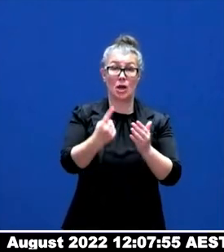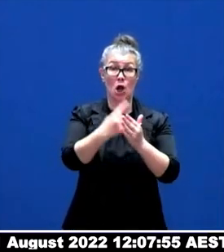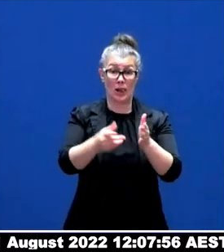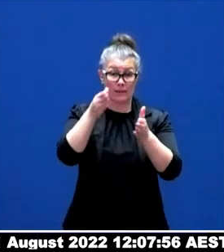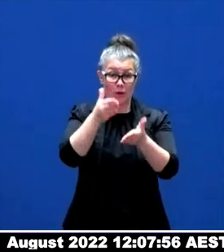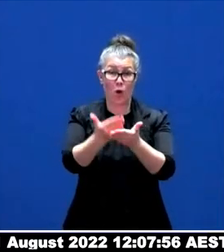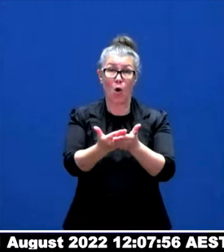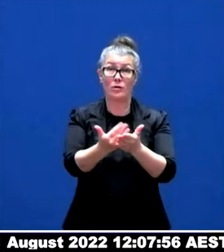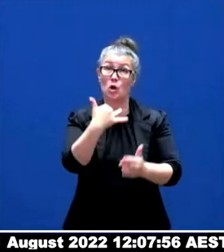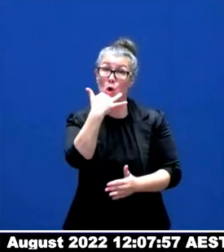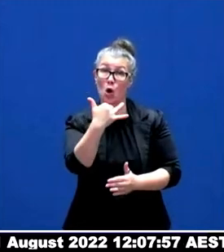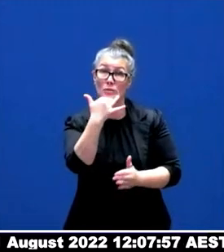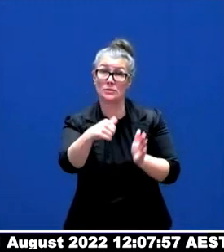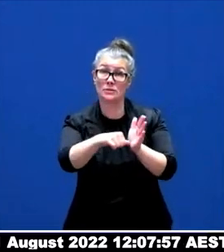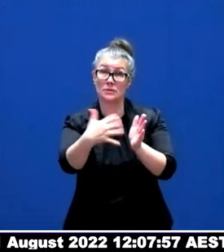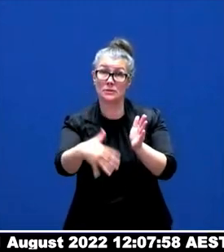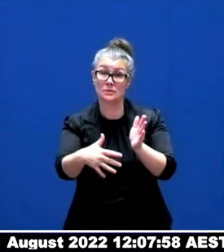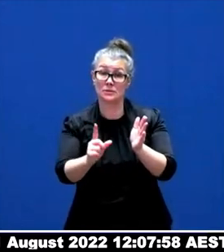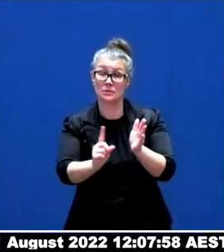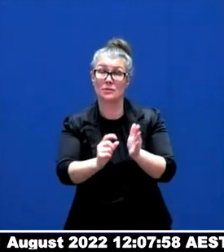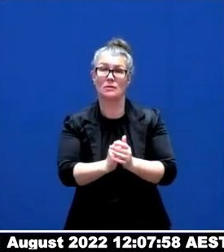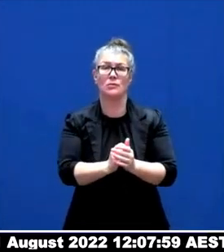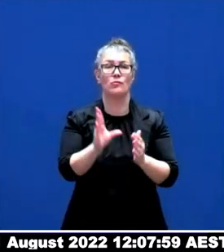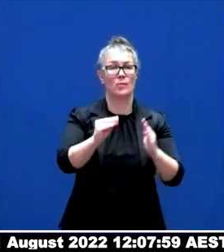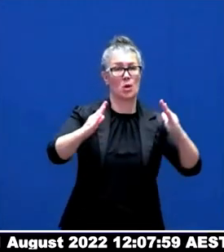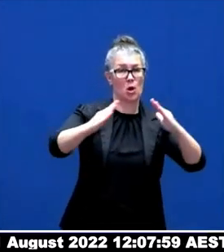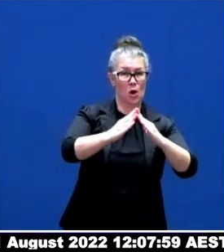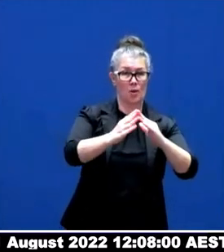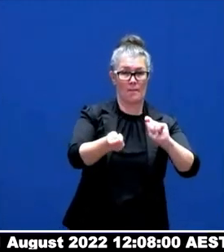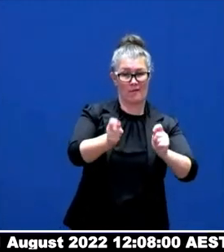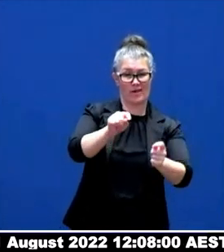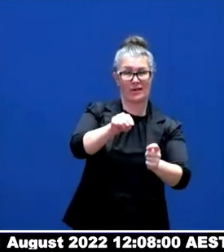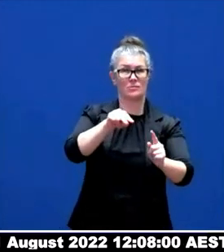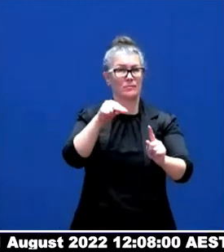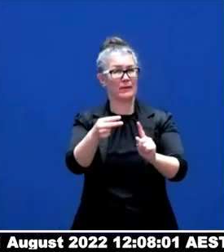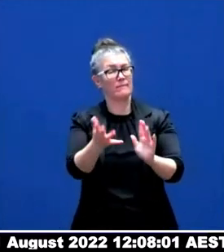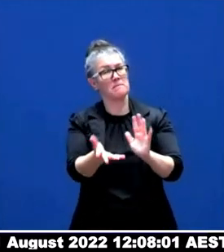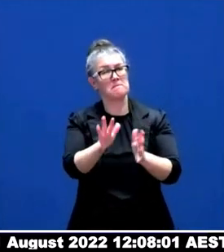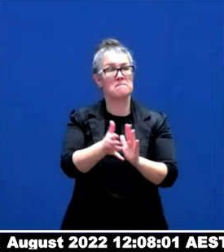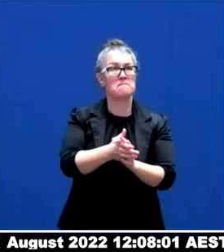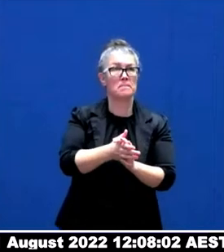From the home modifications perspective, around accommodation in this